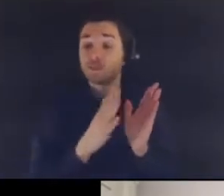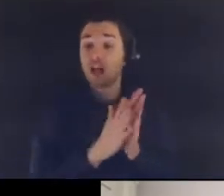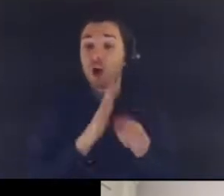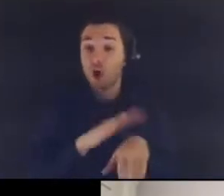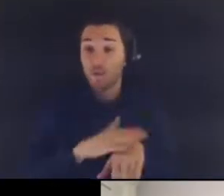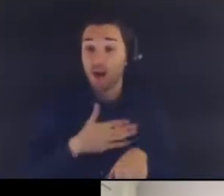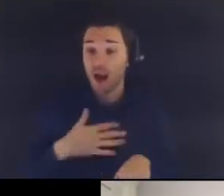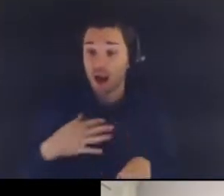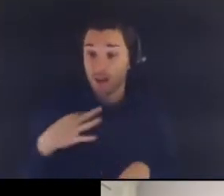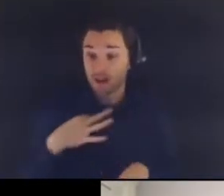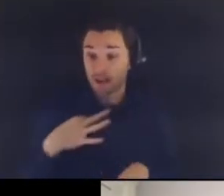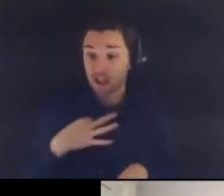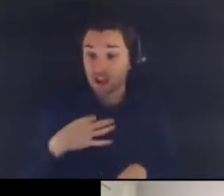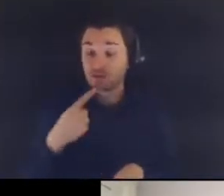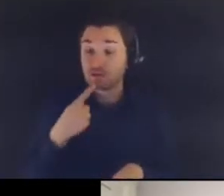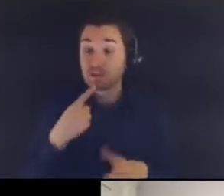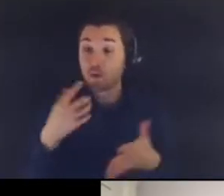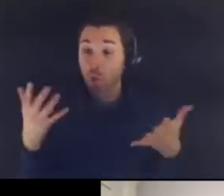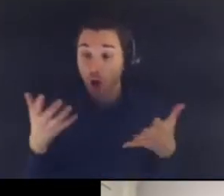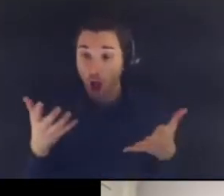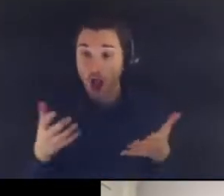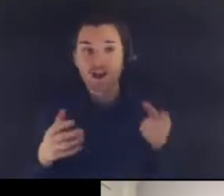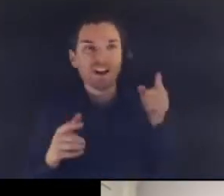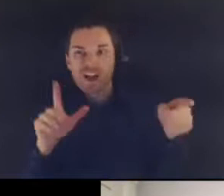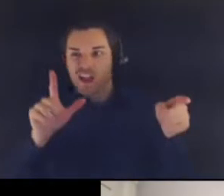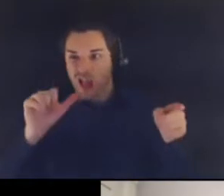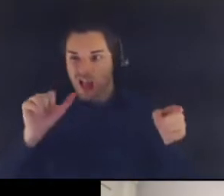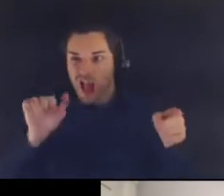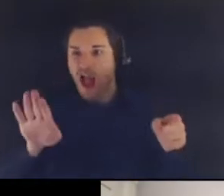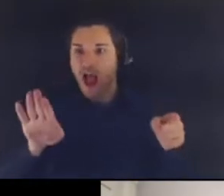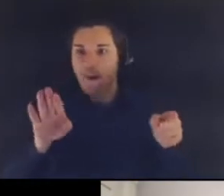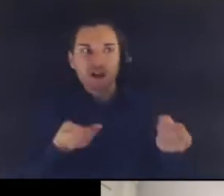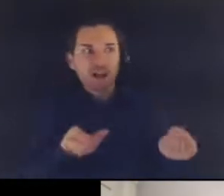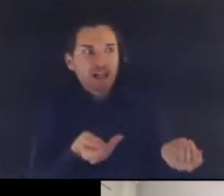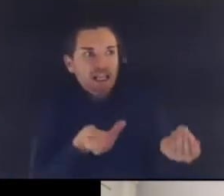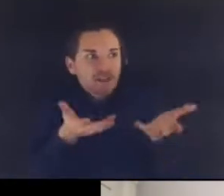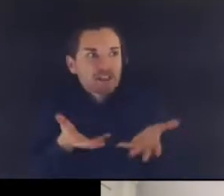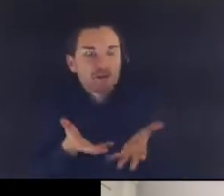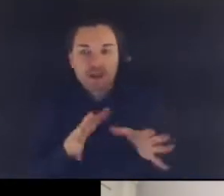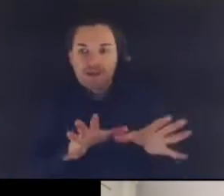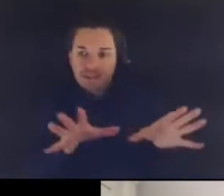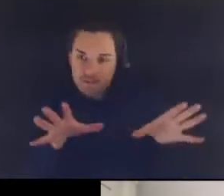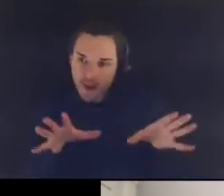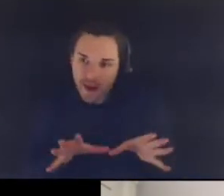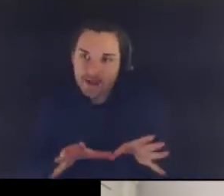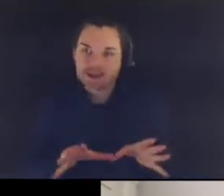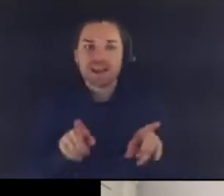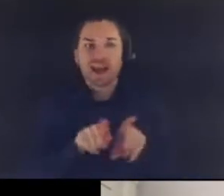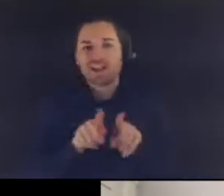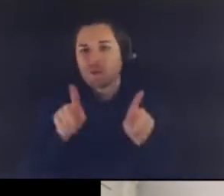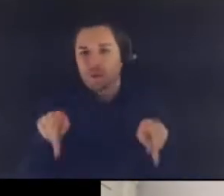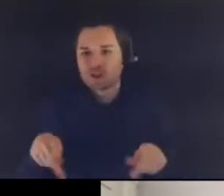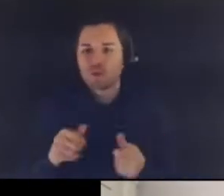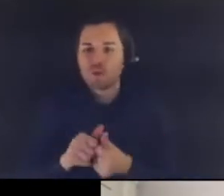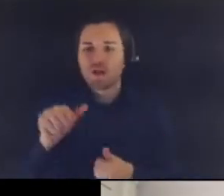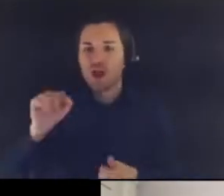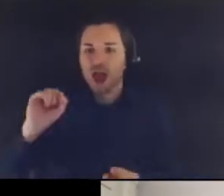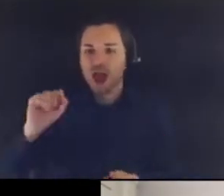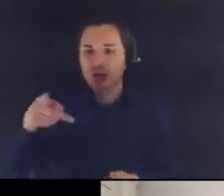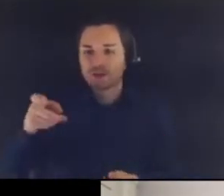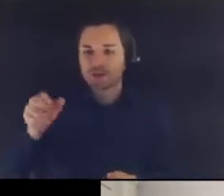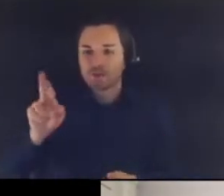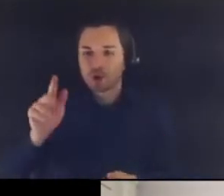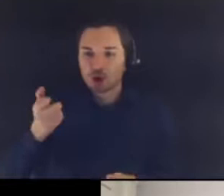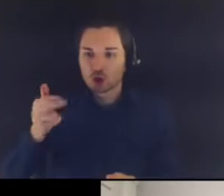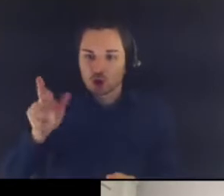gives me the space as a person with Aspergers, as a person with mental disabilities, and